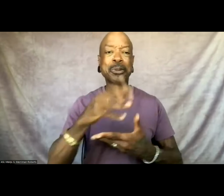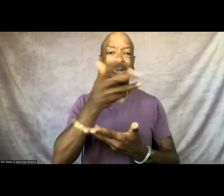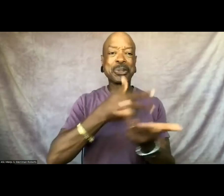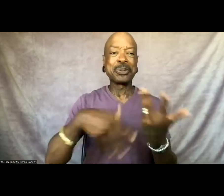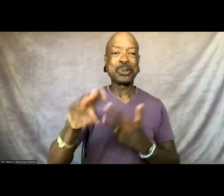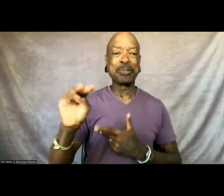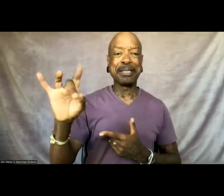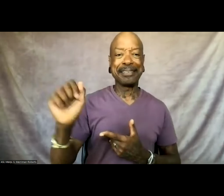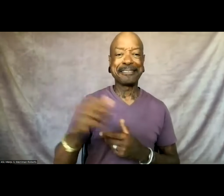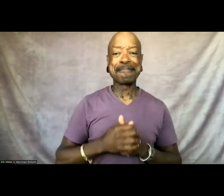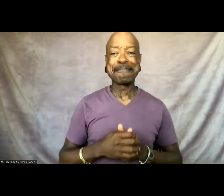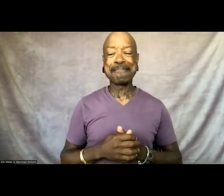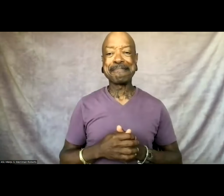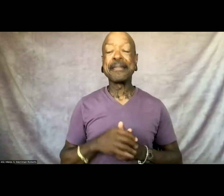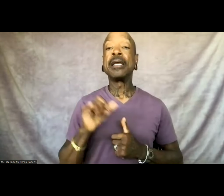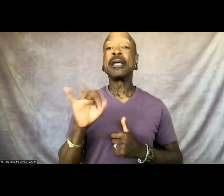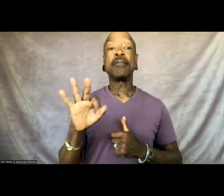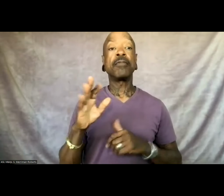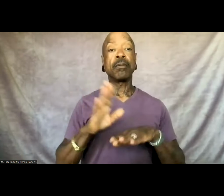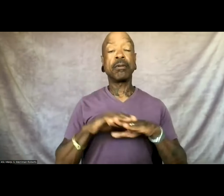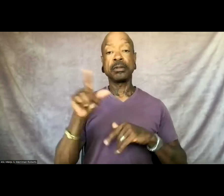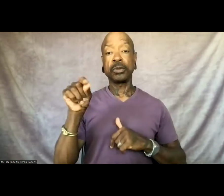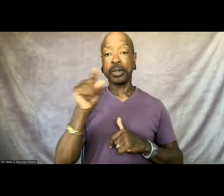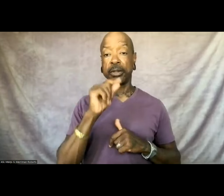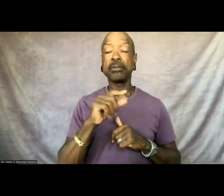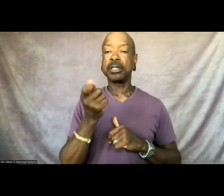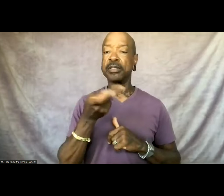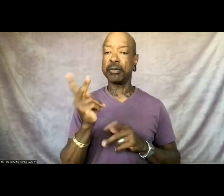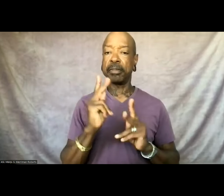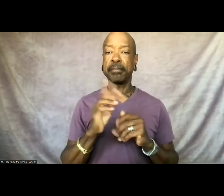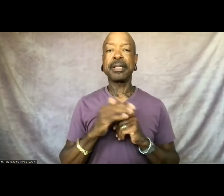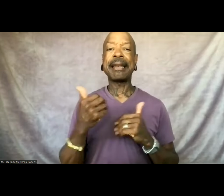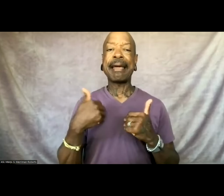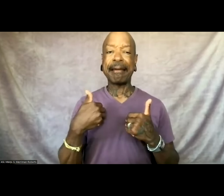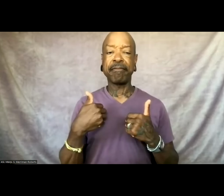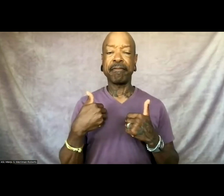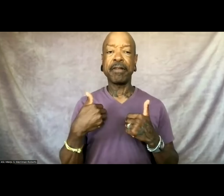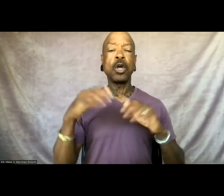I see people looking intently at their computers. I am going to assume that that means that you are trying to